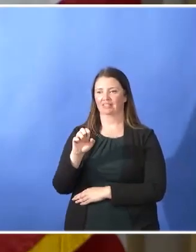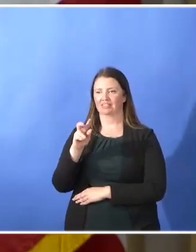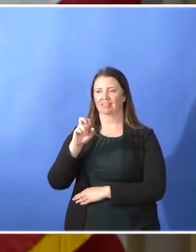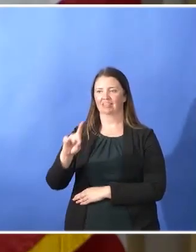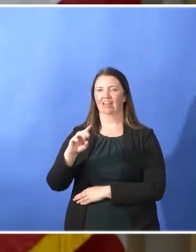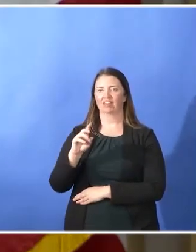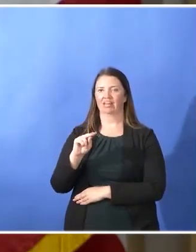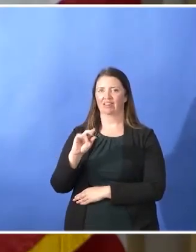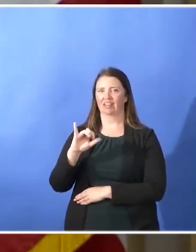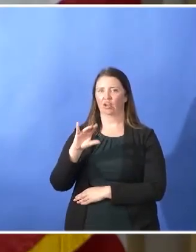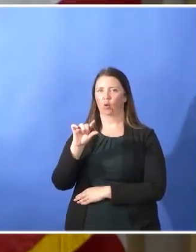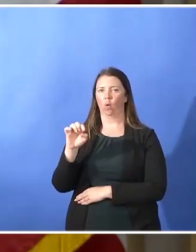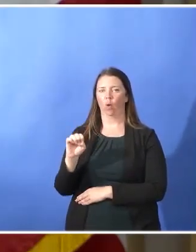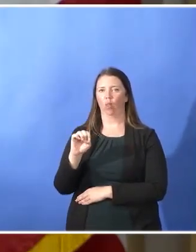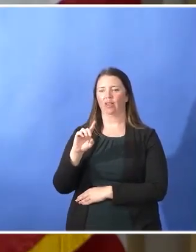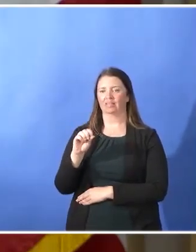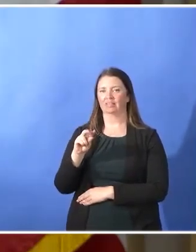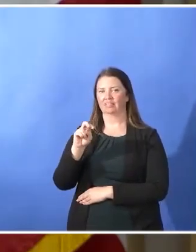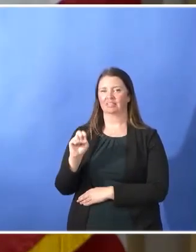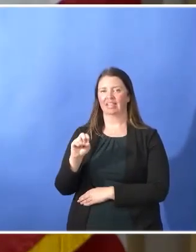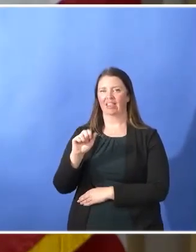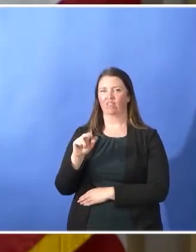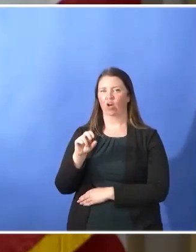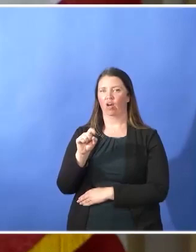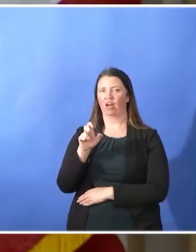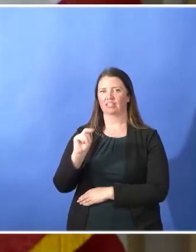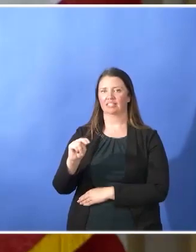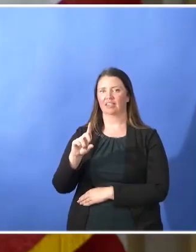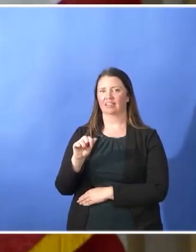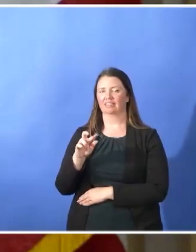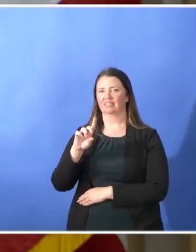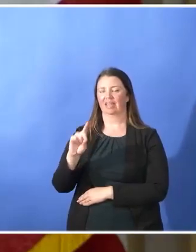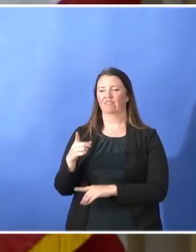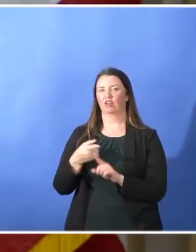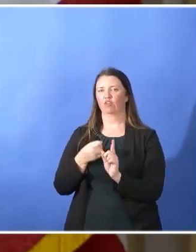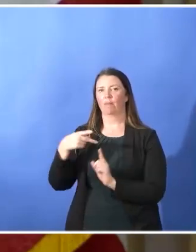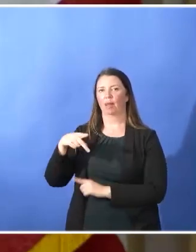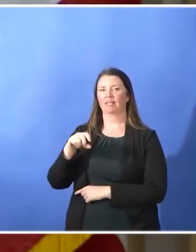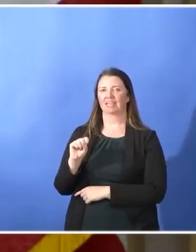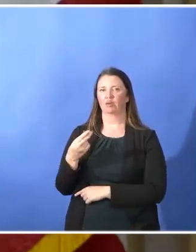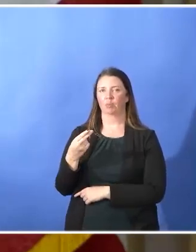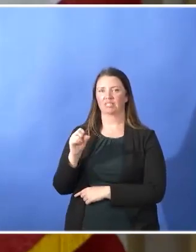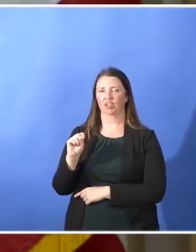CHRIS, DAVID, DEB, OFTEN, AND DAVID S. FROM THE HOMELAND AND SECURITY BUREAU.